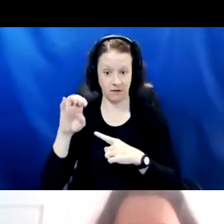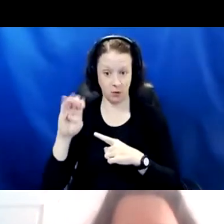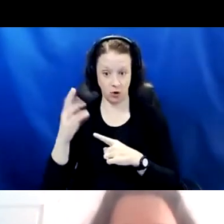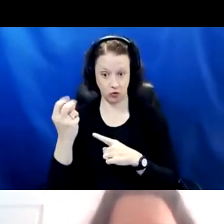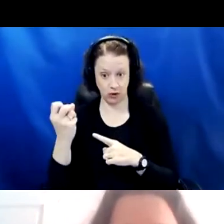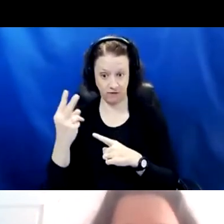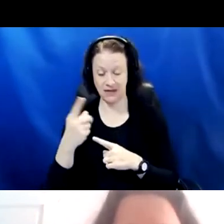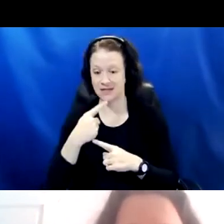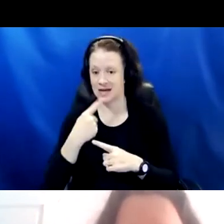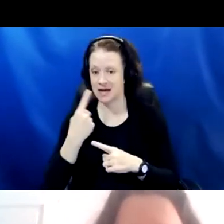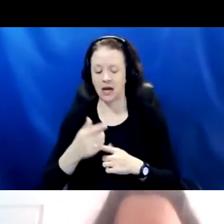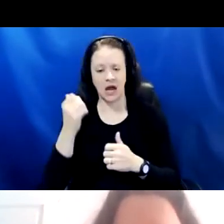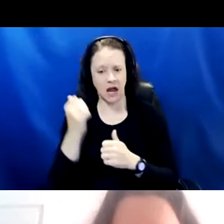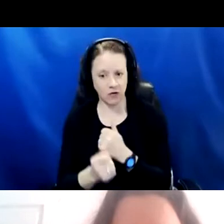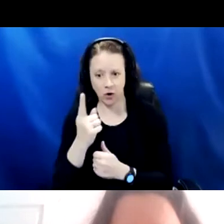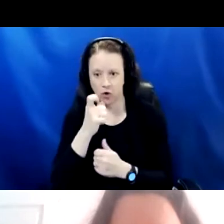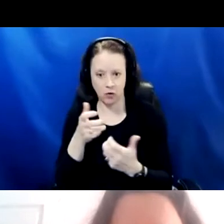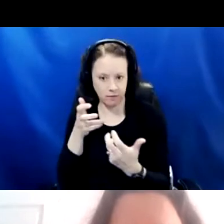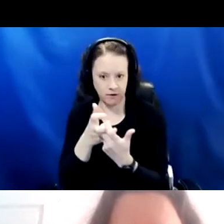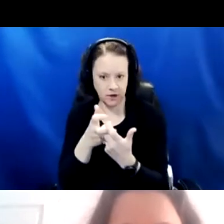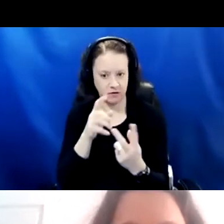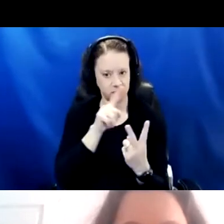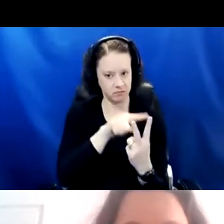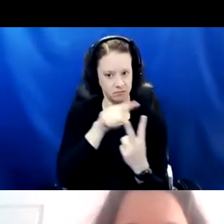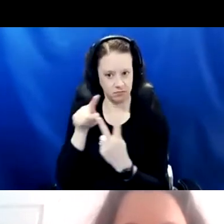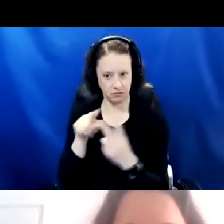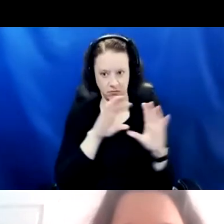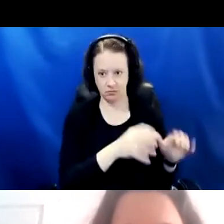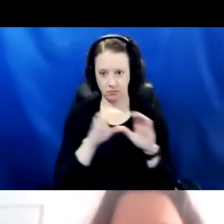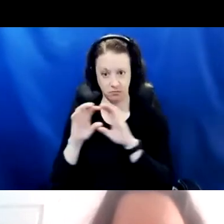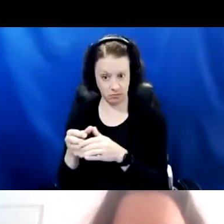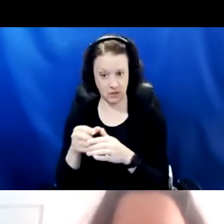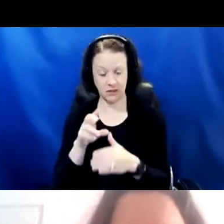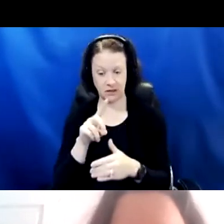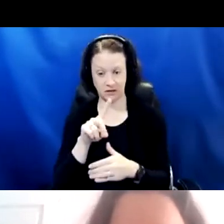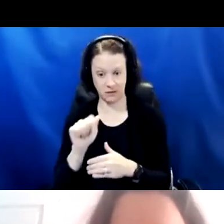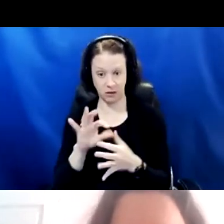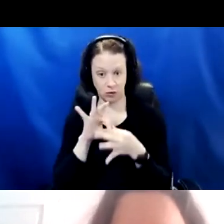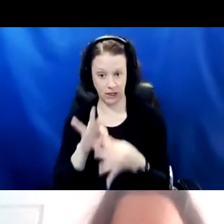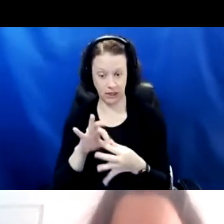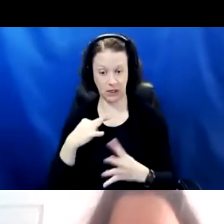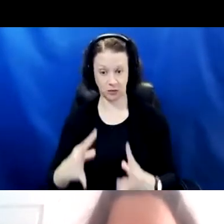that everyone who fits into one of the two disability-related eligibility categories